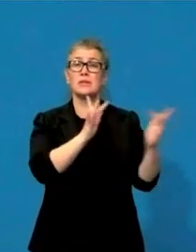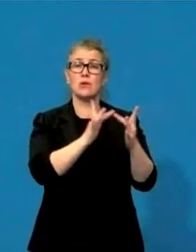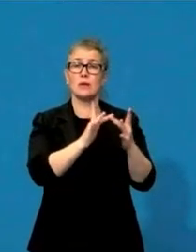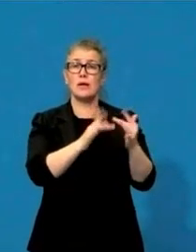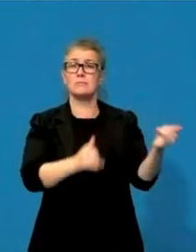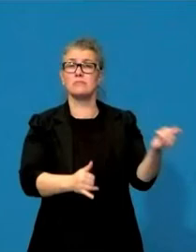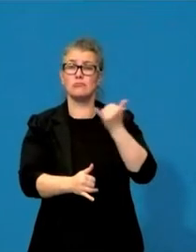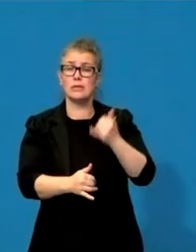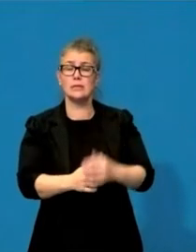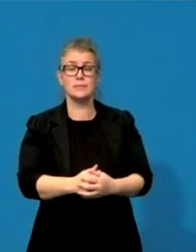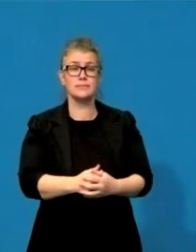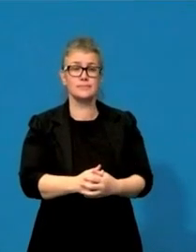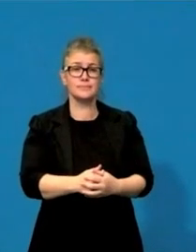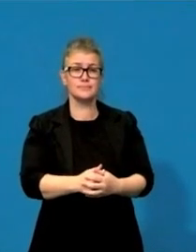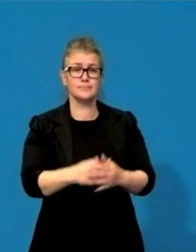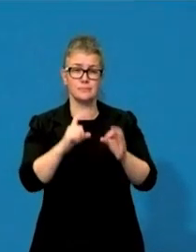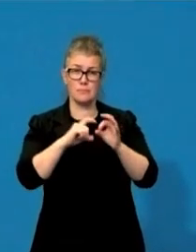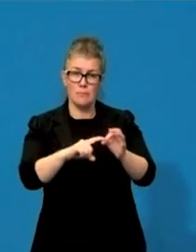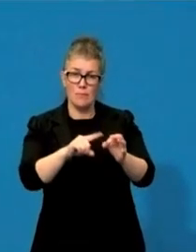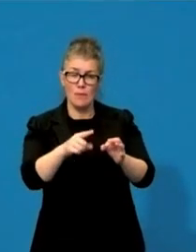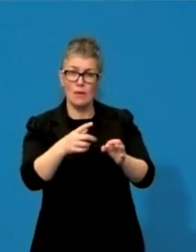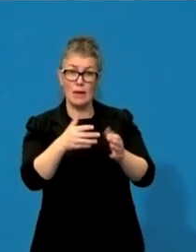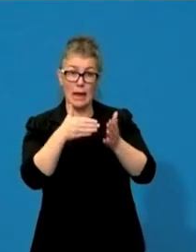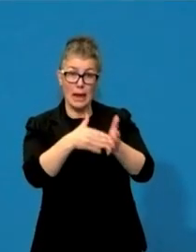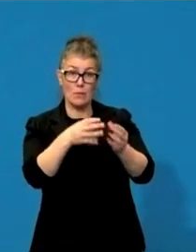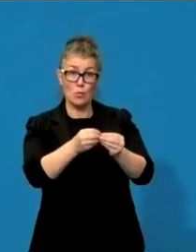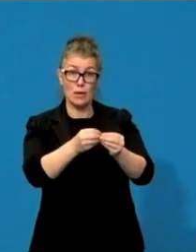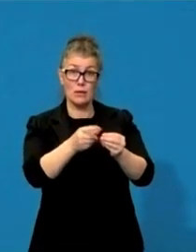Does he help with the delays that you've referred to concerning the wheelchair